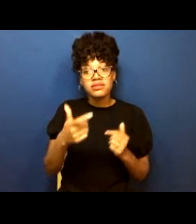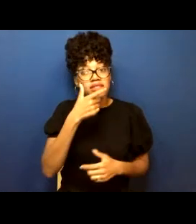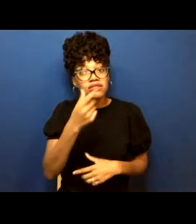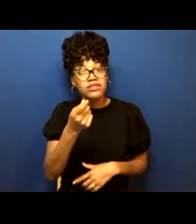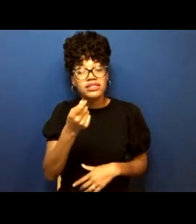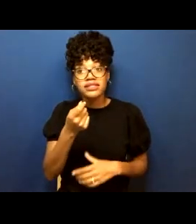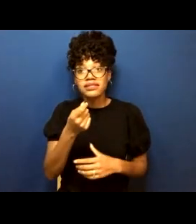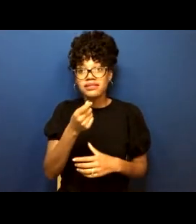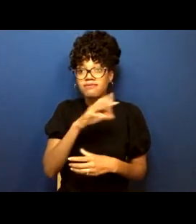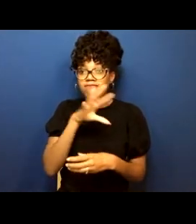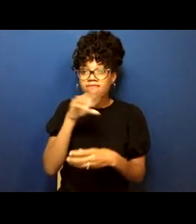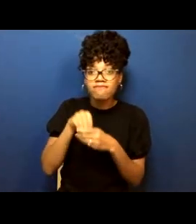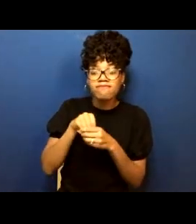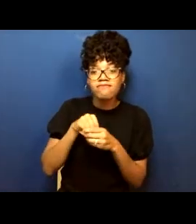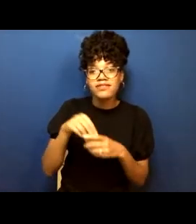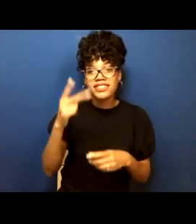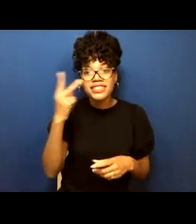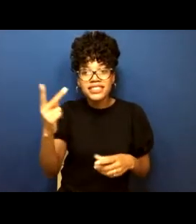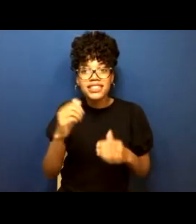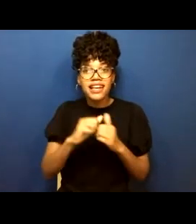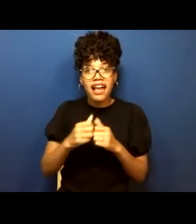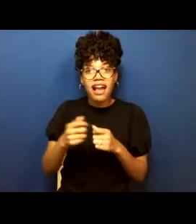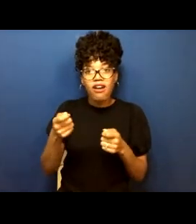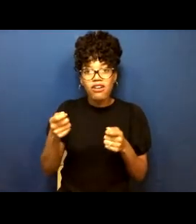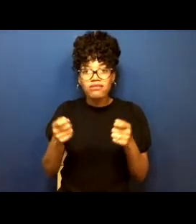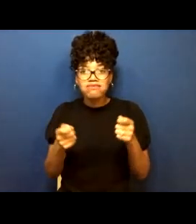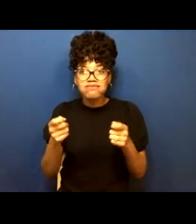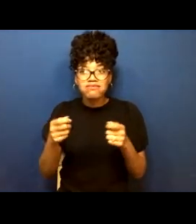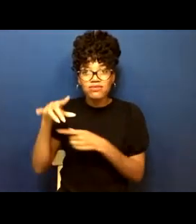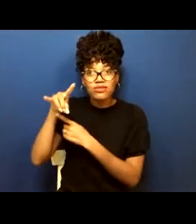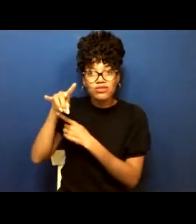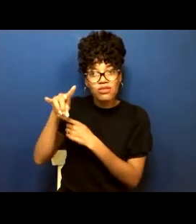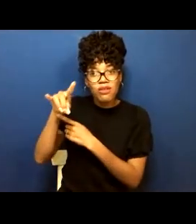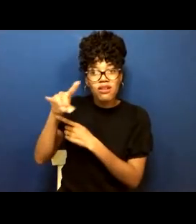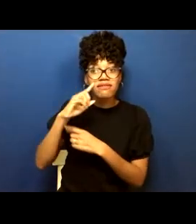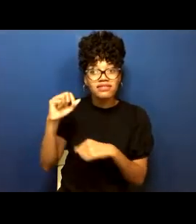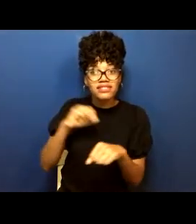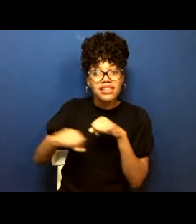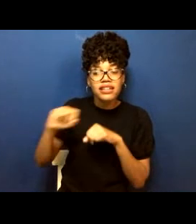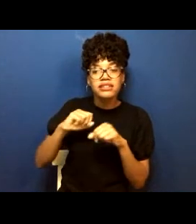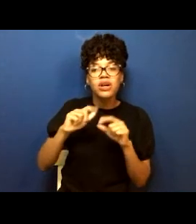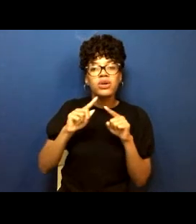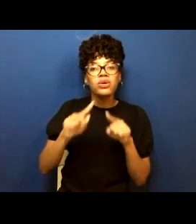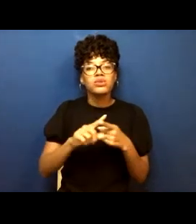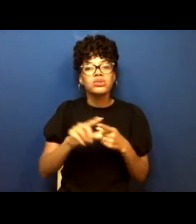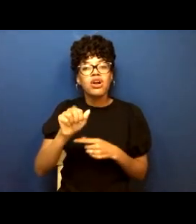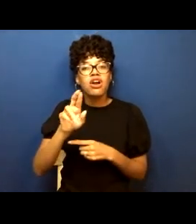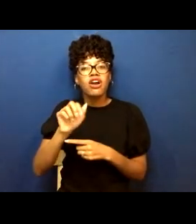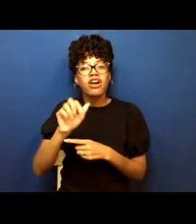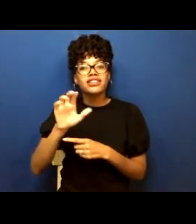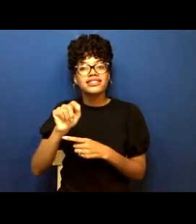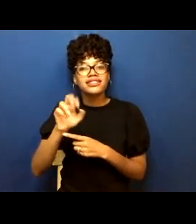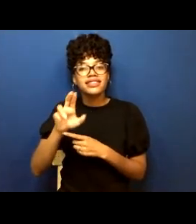getting an idea of what it's like to fly a drone for science. Check out the Arctic UAV game app by Frontier Science.